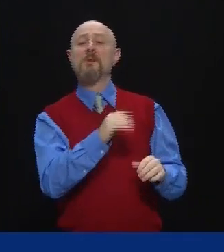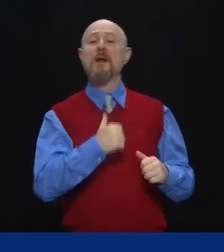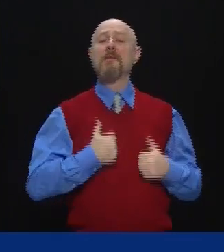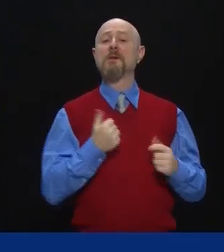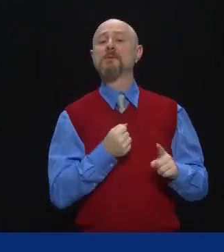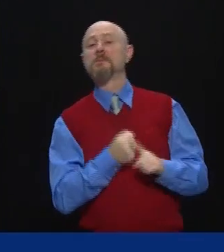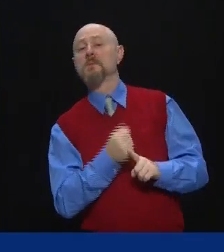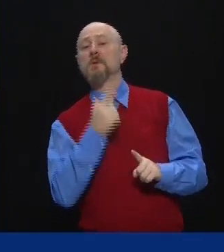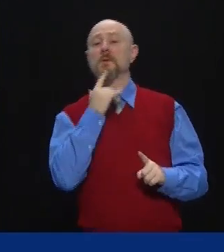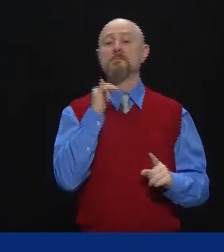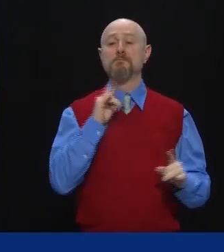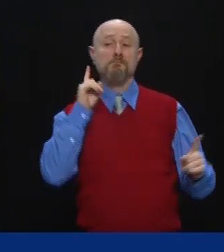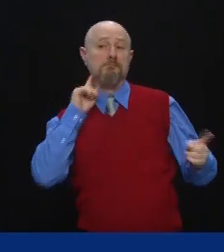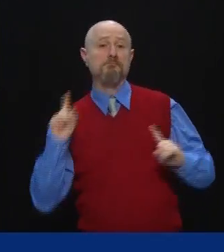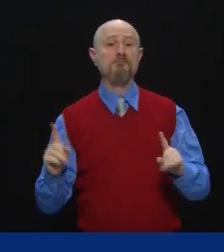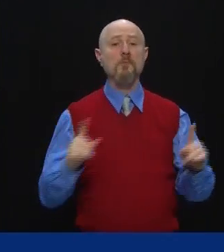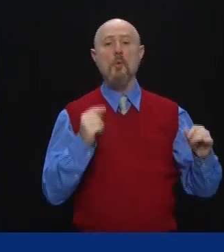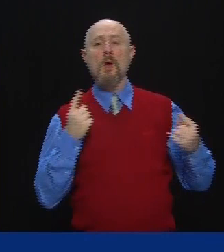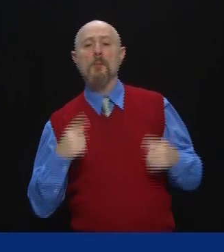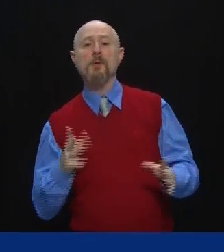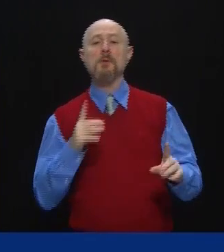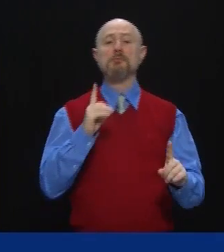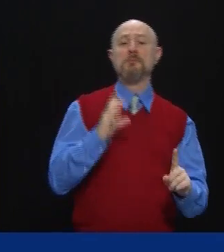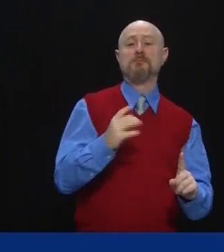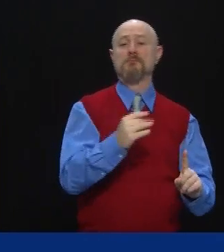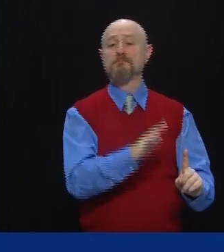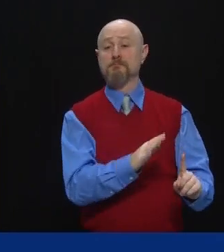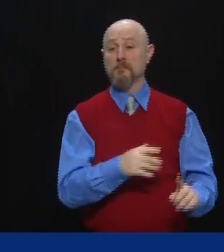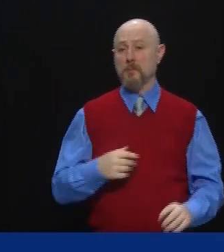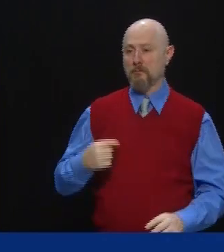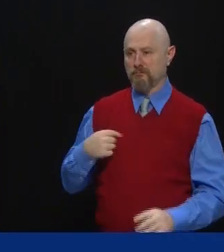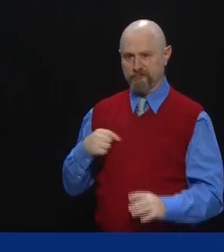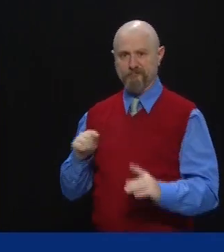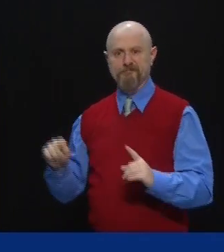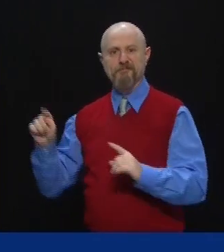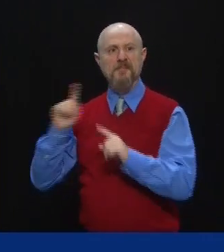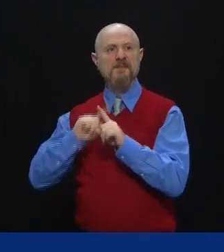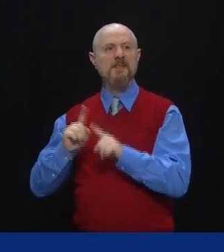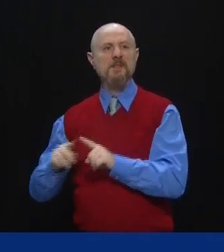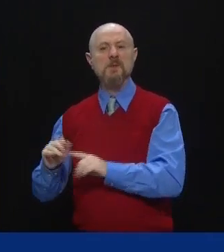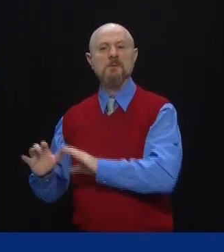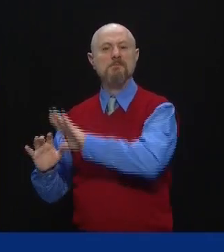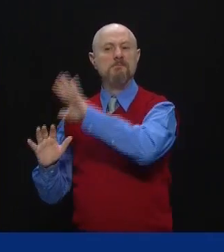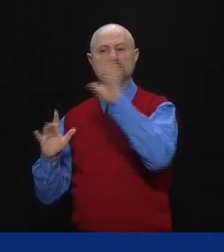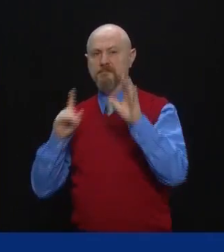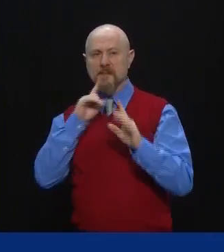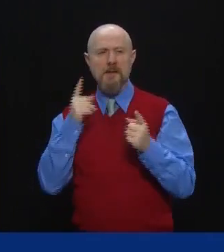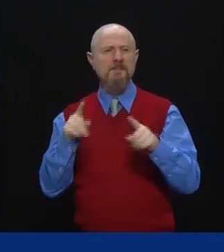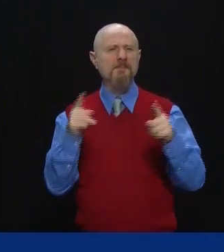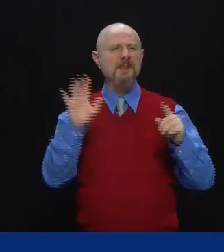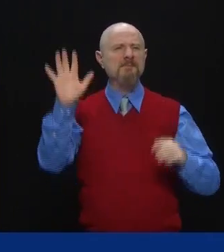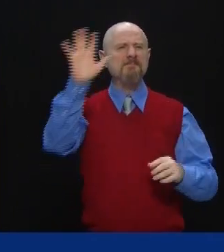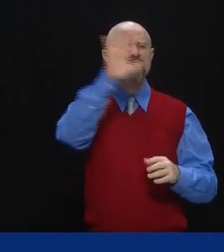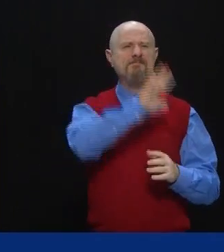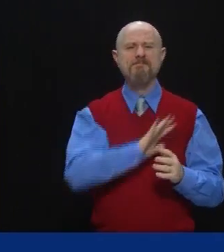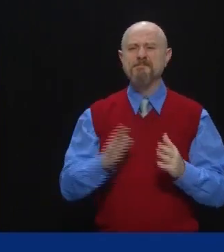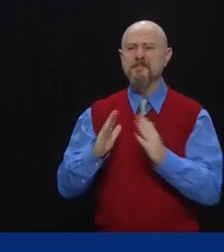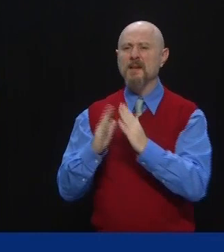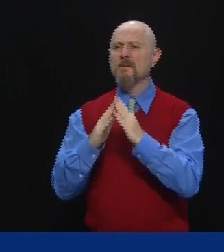TREND IS IDENTICAL. WASHINGTON, D.C., MY CHILDREN LIVE, ALWAYS CONSCIOUSEN THIS IN